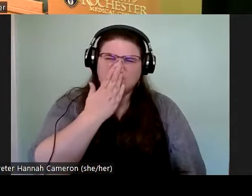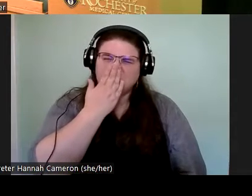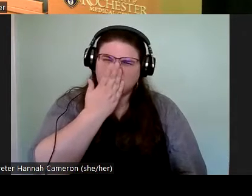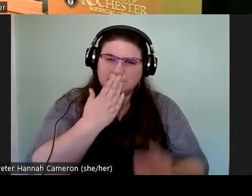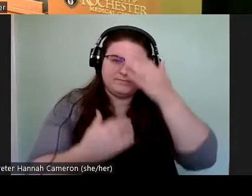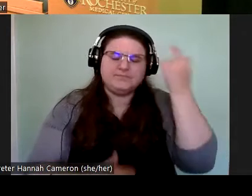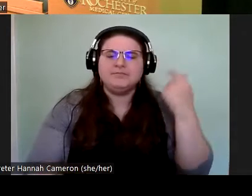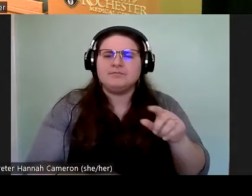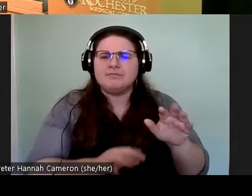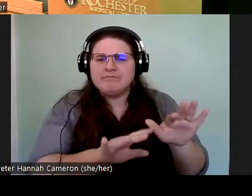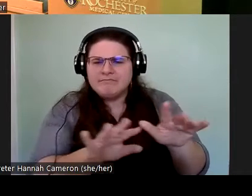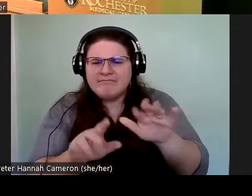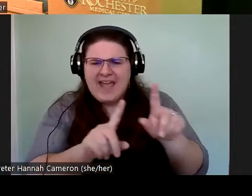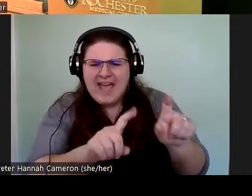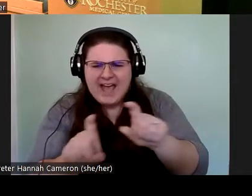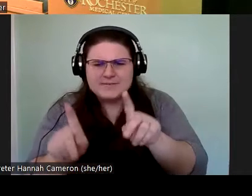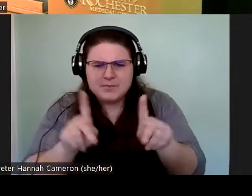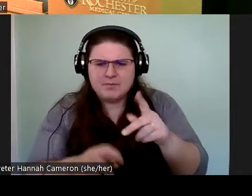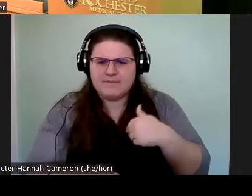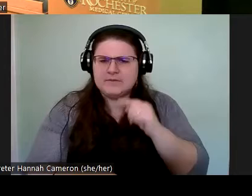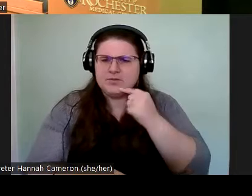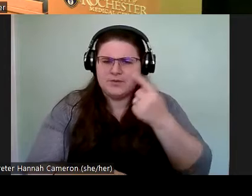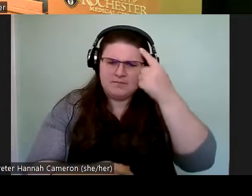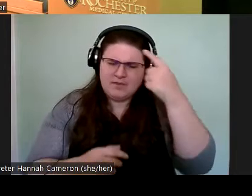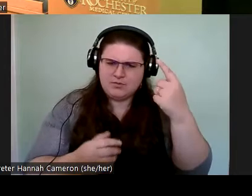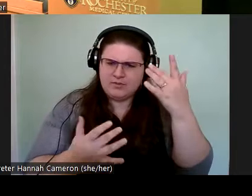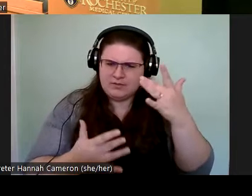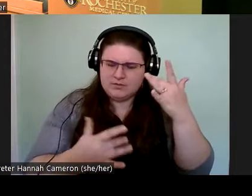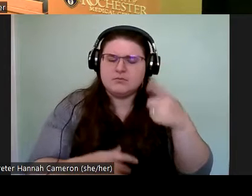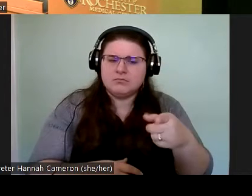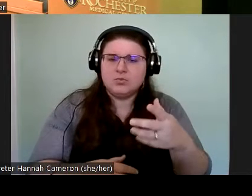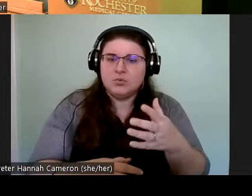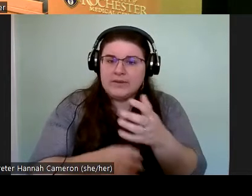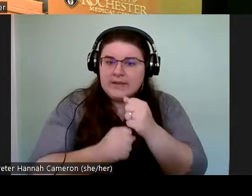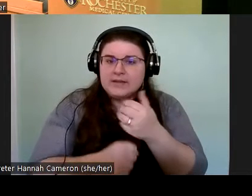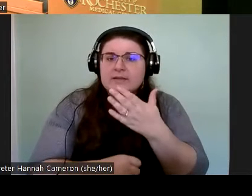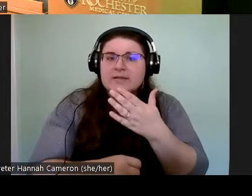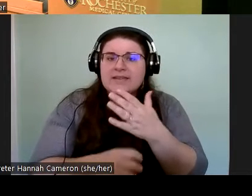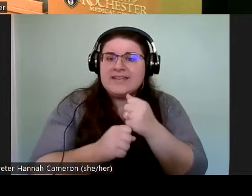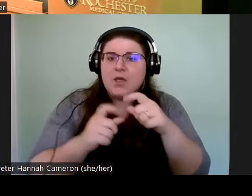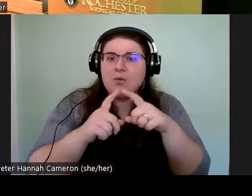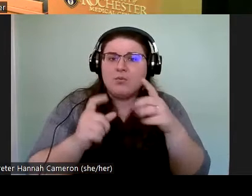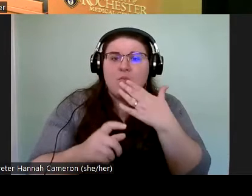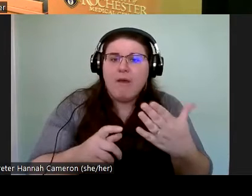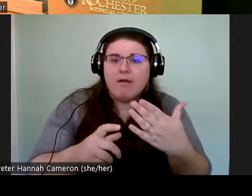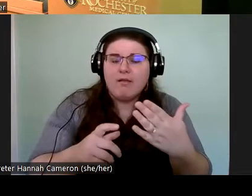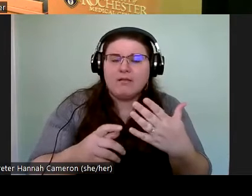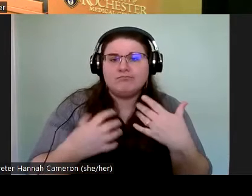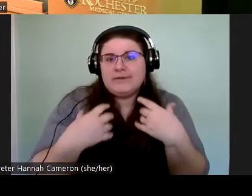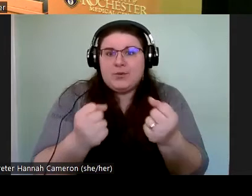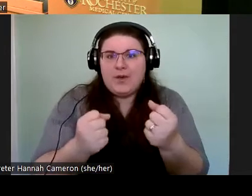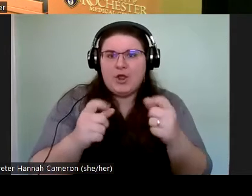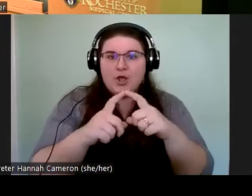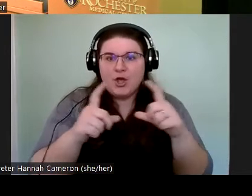illnesses when you were hospitalized did you ever get a get well card 100% no never and so